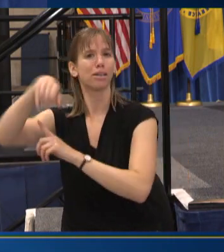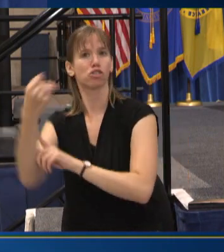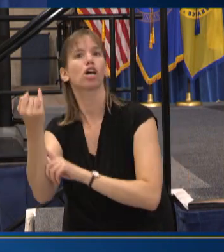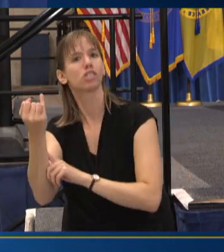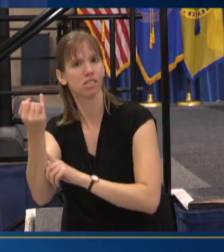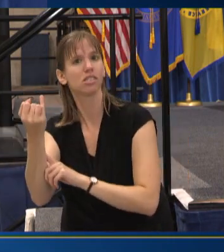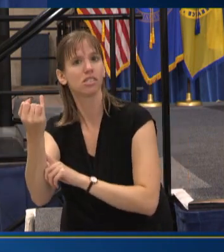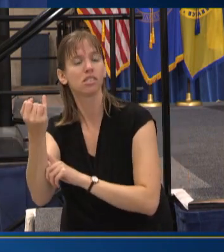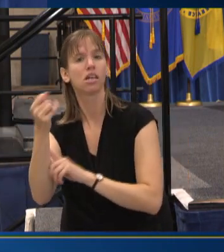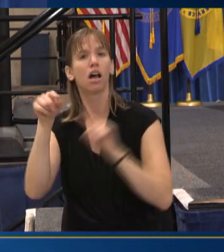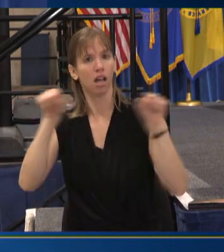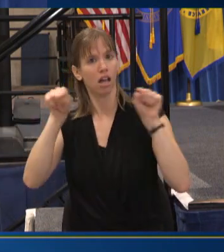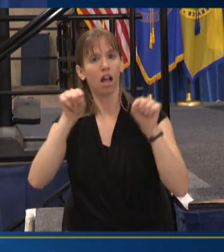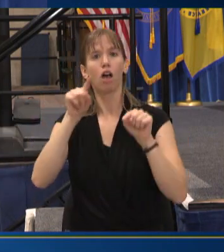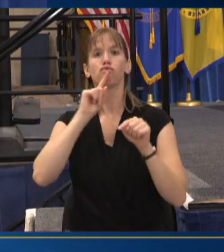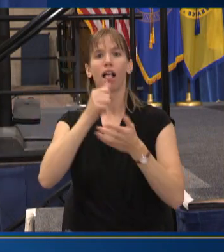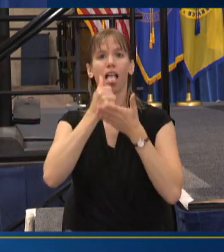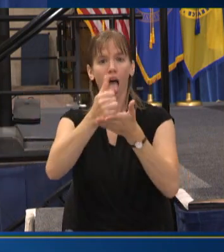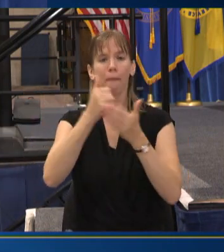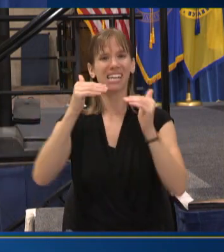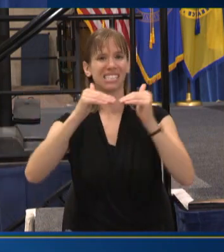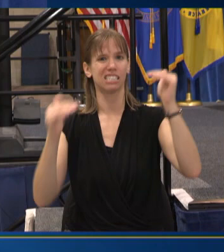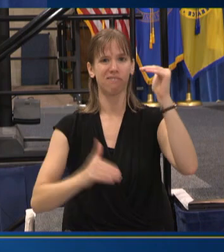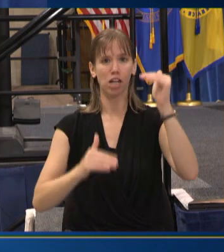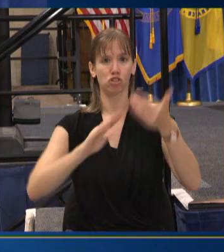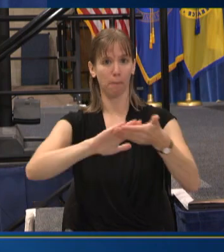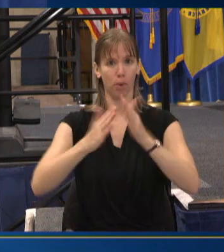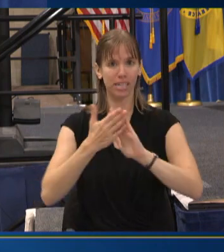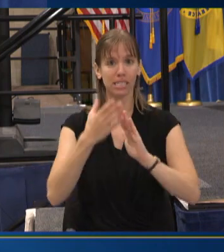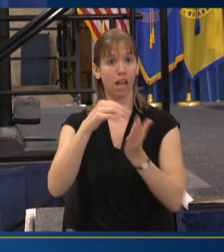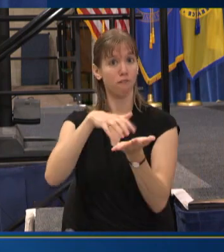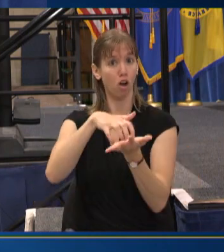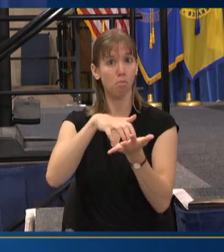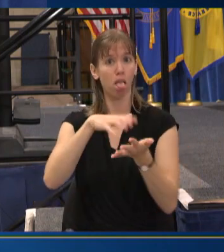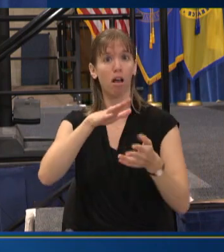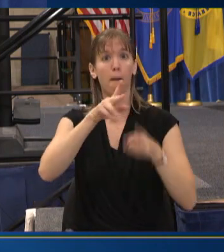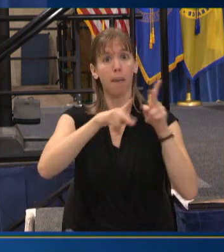protecting disadvantaged communities and vulnerable populations who directly face